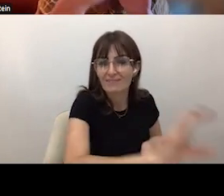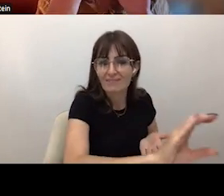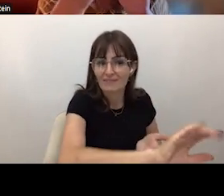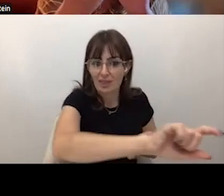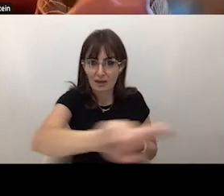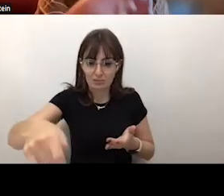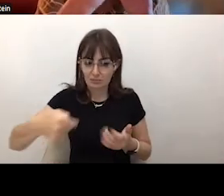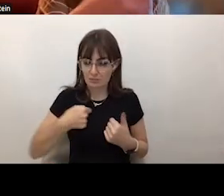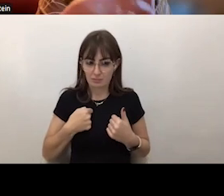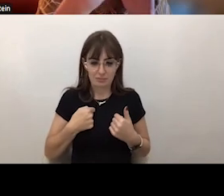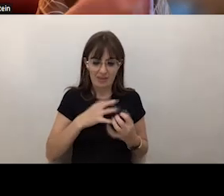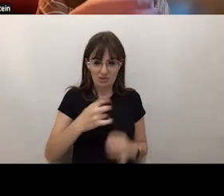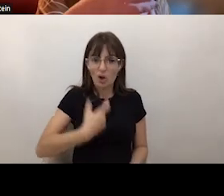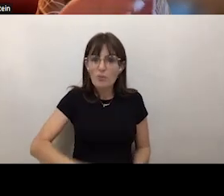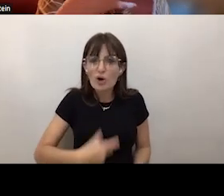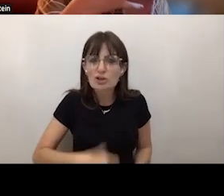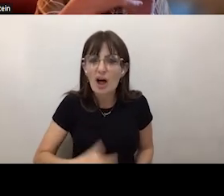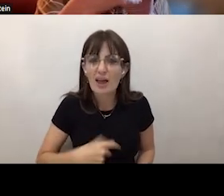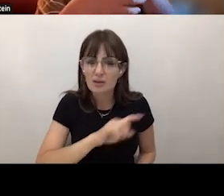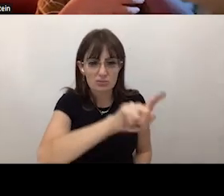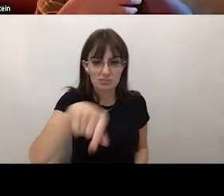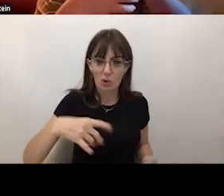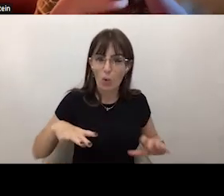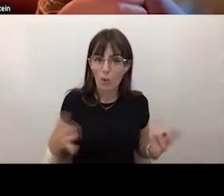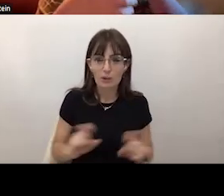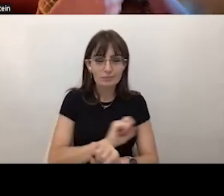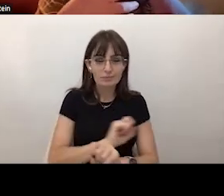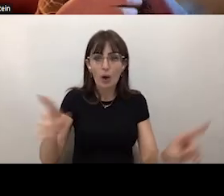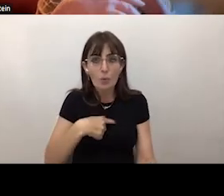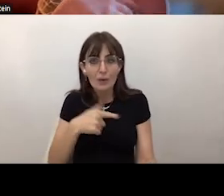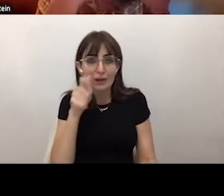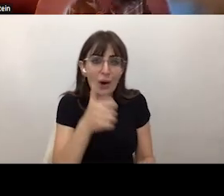there was no personalisation in the letter to say we know you are a monthly supporter,